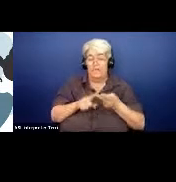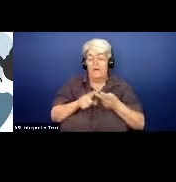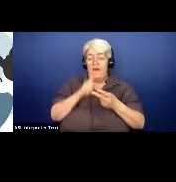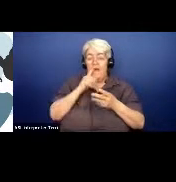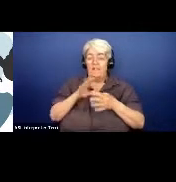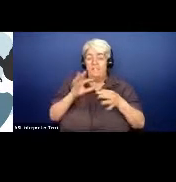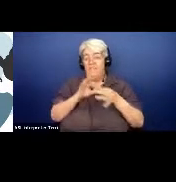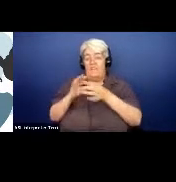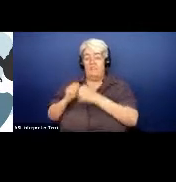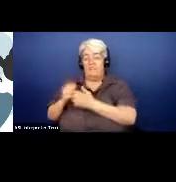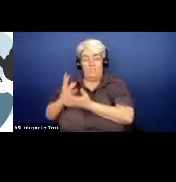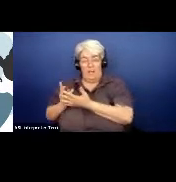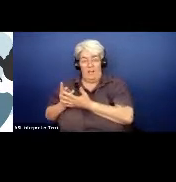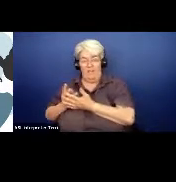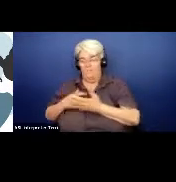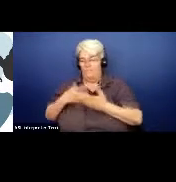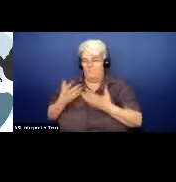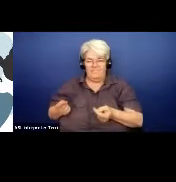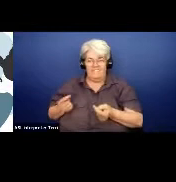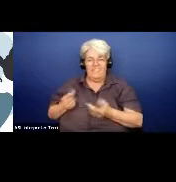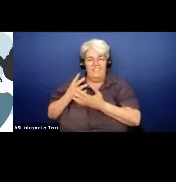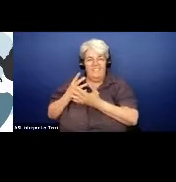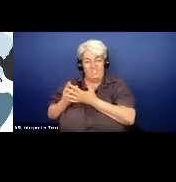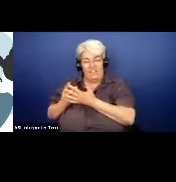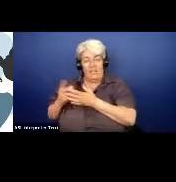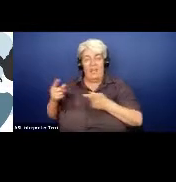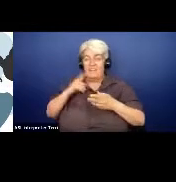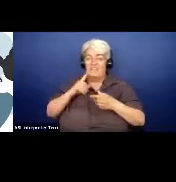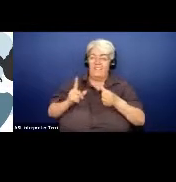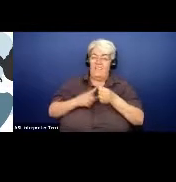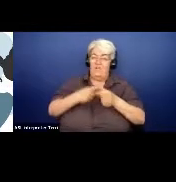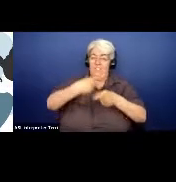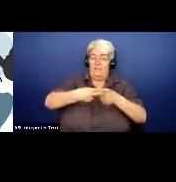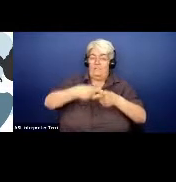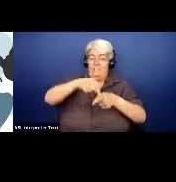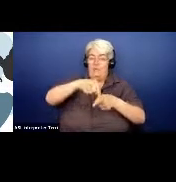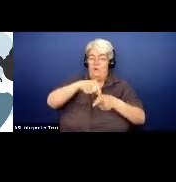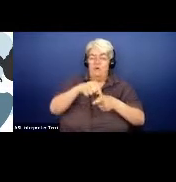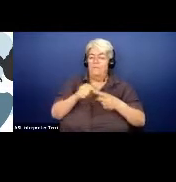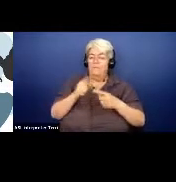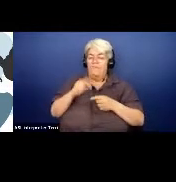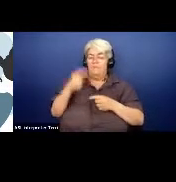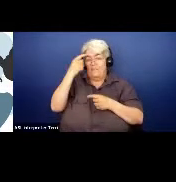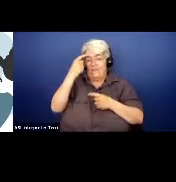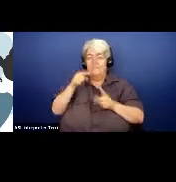might seem odd to put that into intercept zero. We have to think about what's taking place with the person in intercept